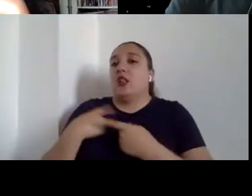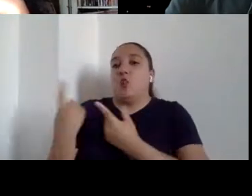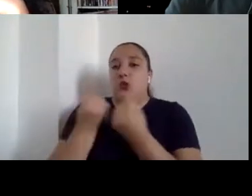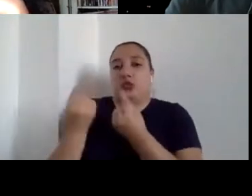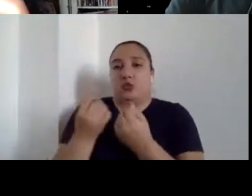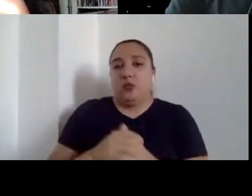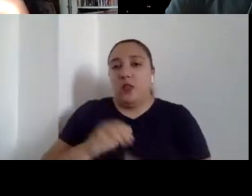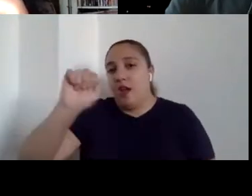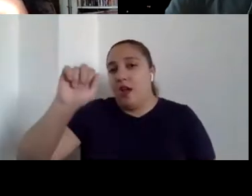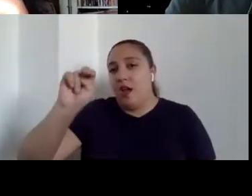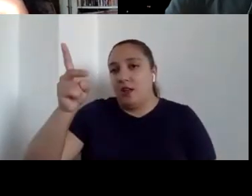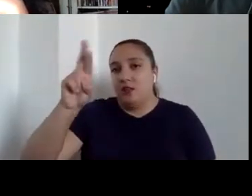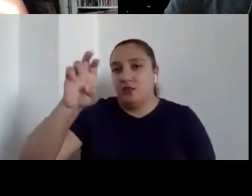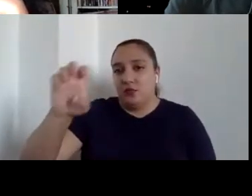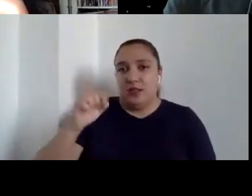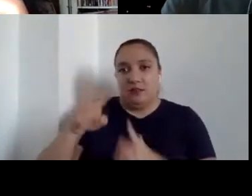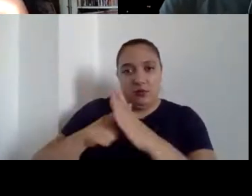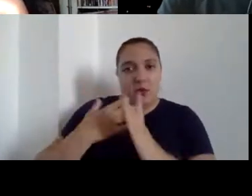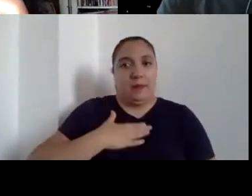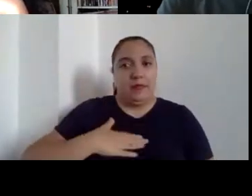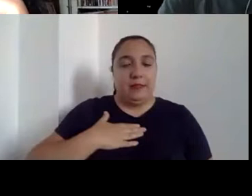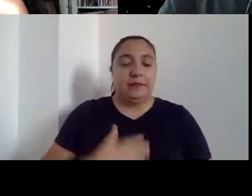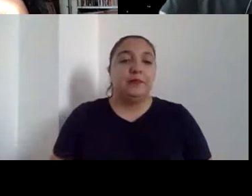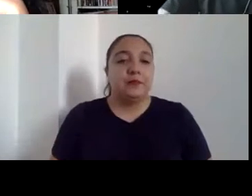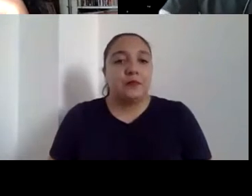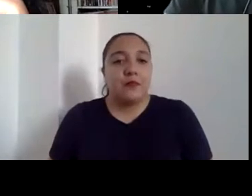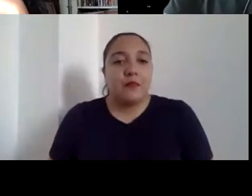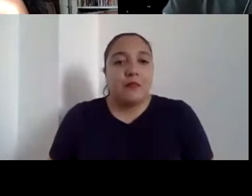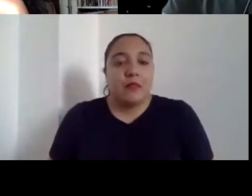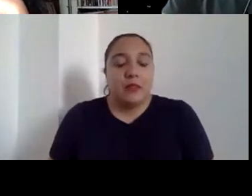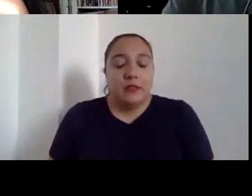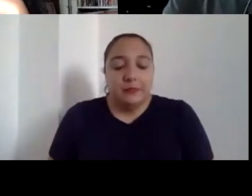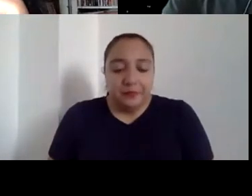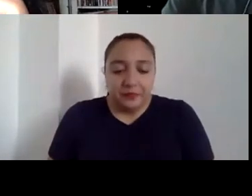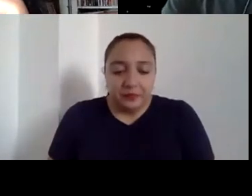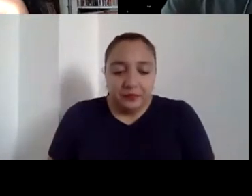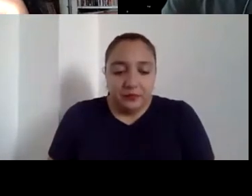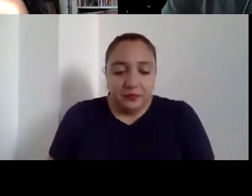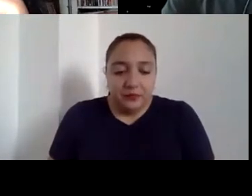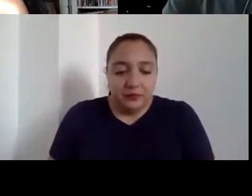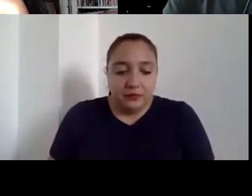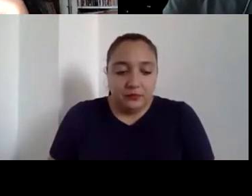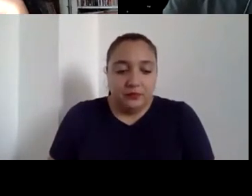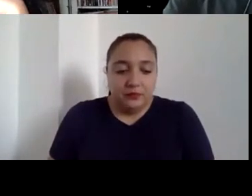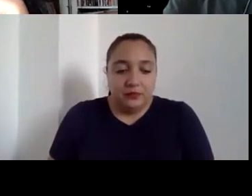it away. >> ANDRE ZACHERY: Thanks, Sydney.